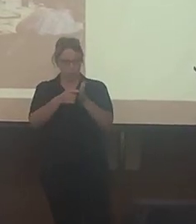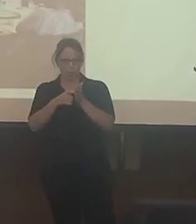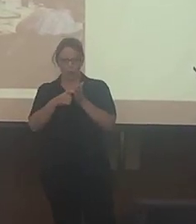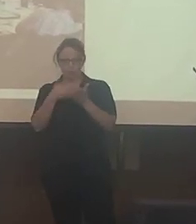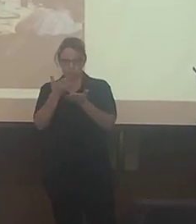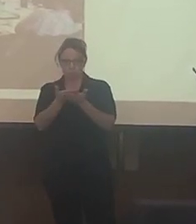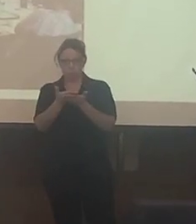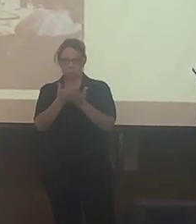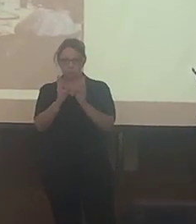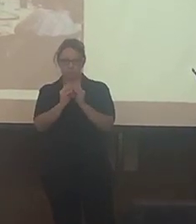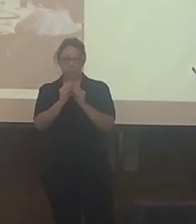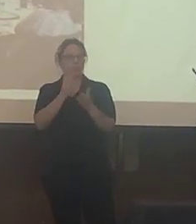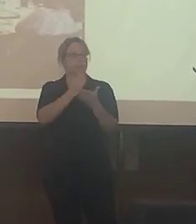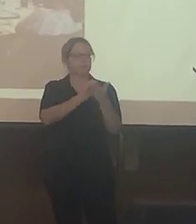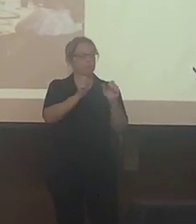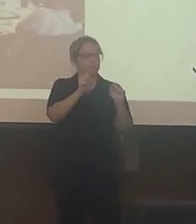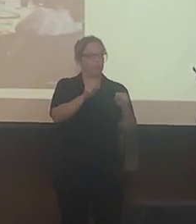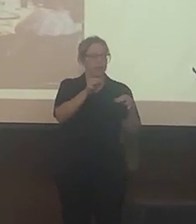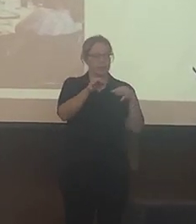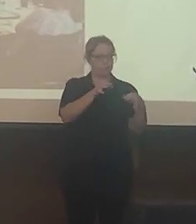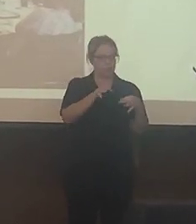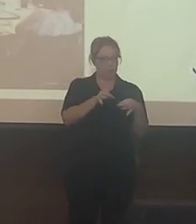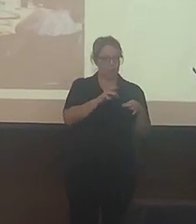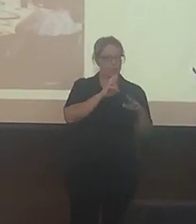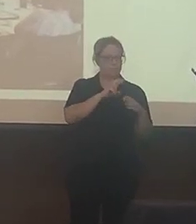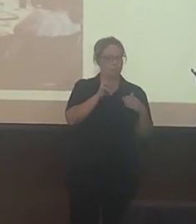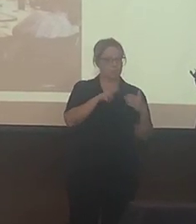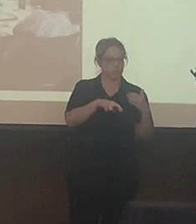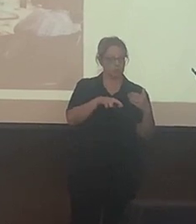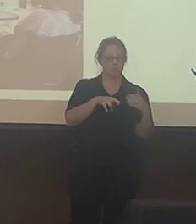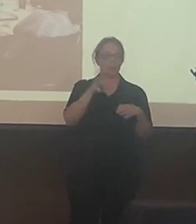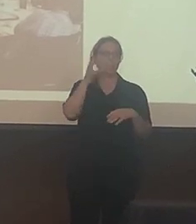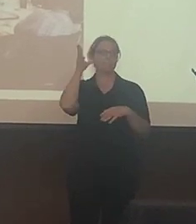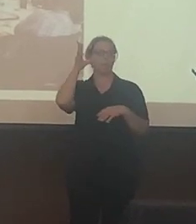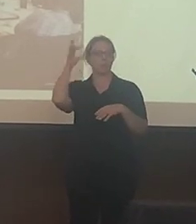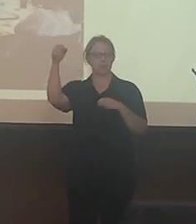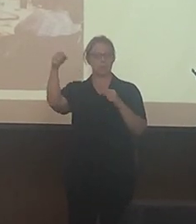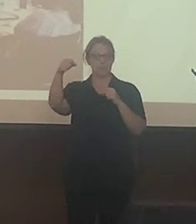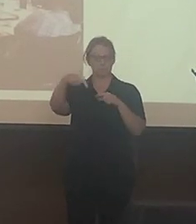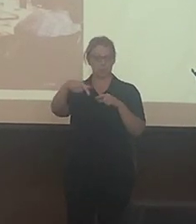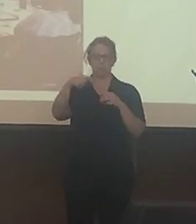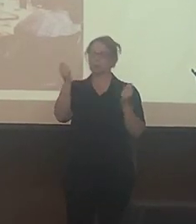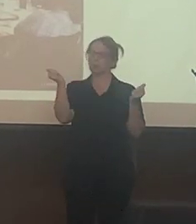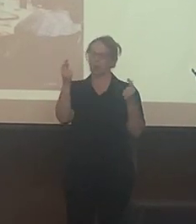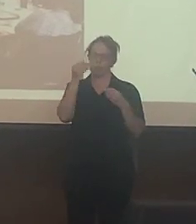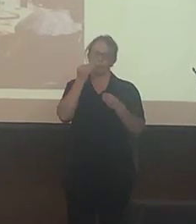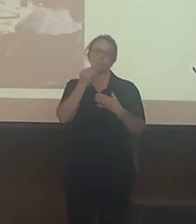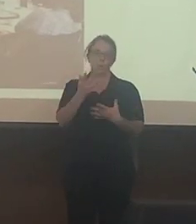that can explain the results um parent input this is all very important observations